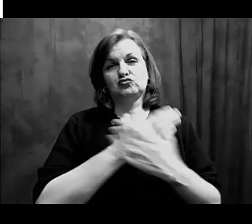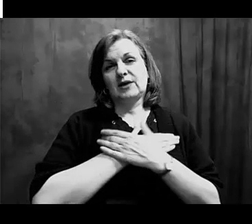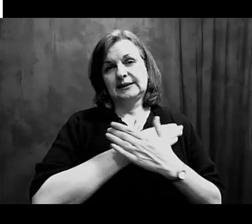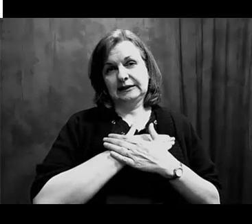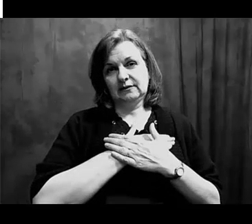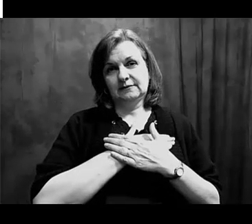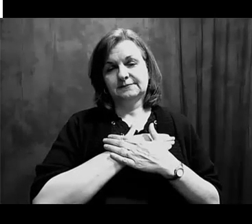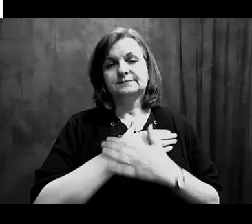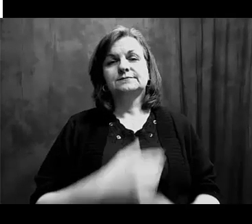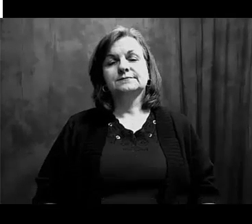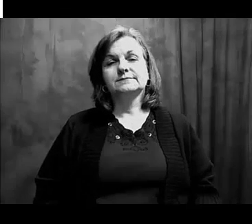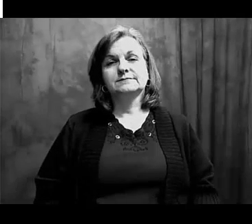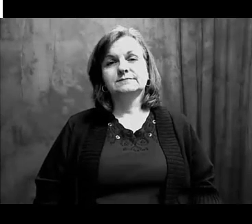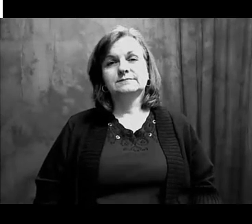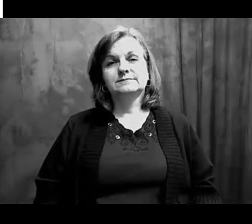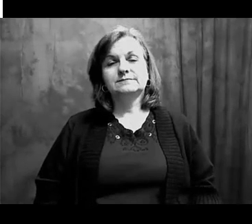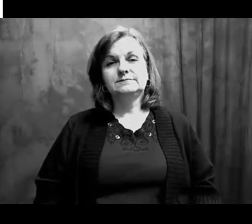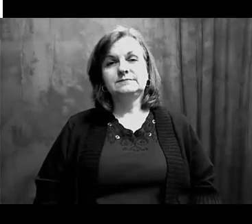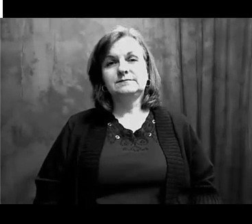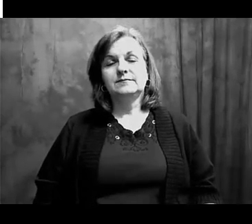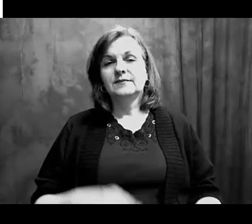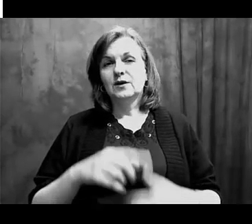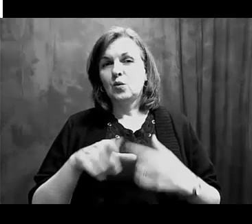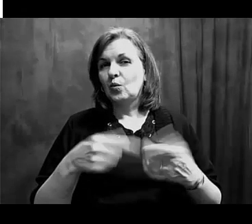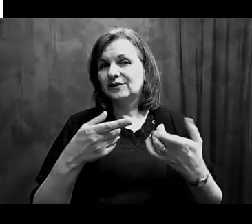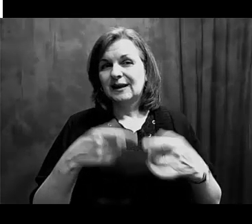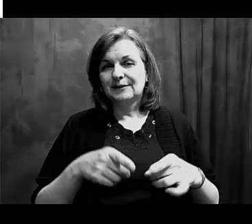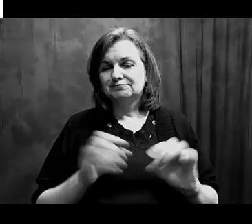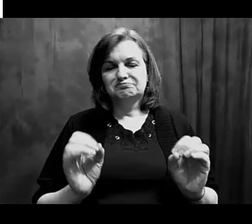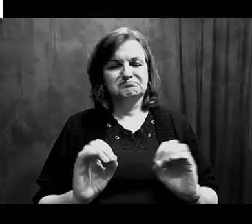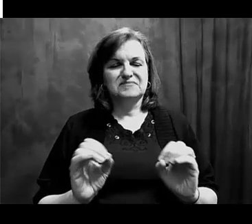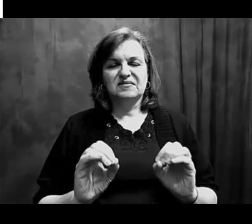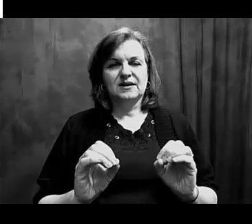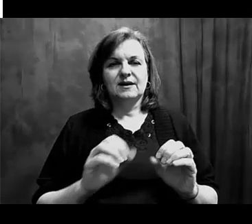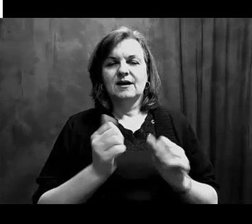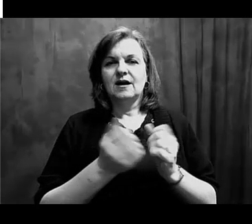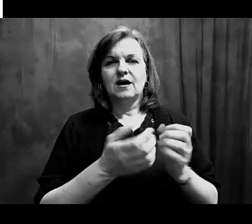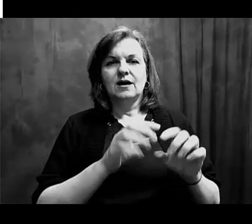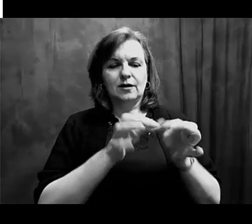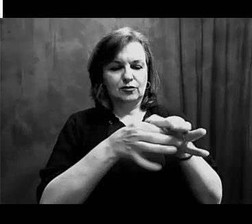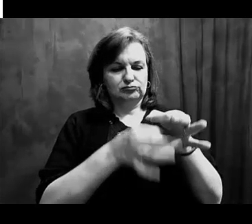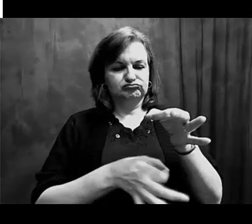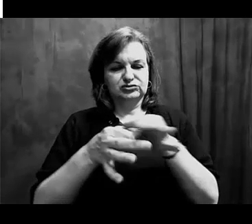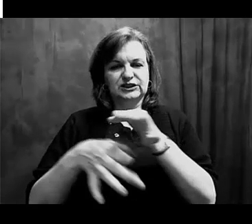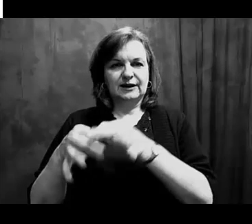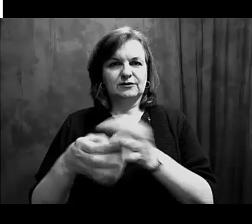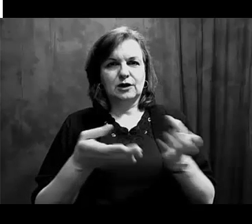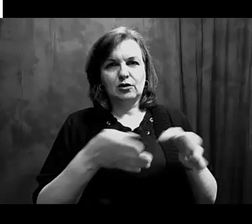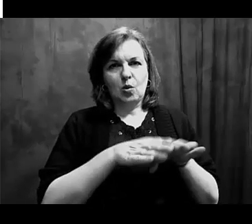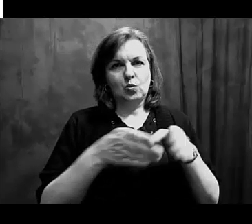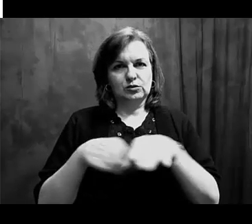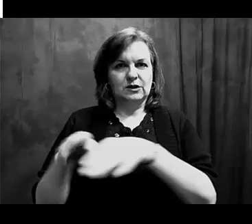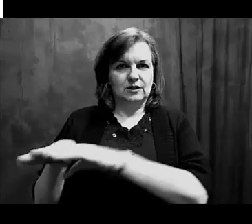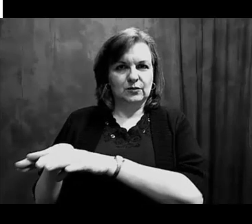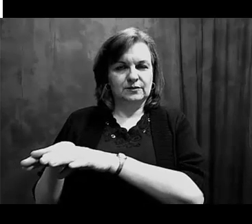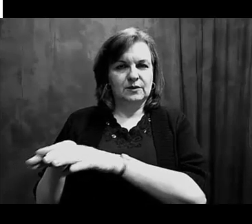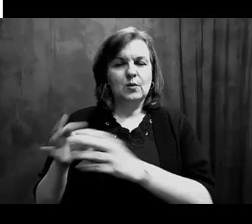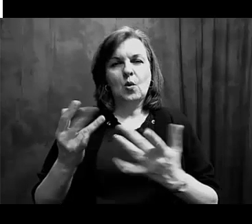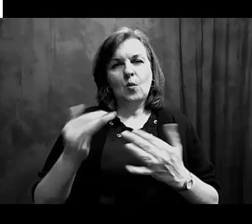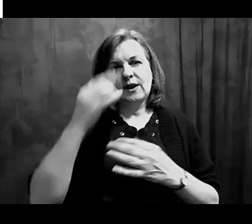and at rest things are closed off! nothing's happening what we're waiting for is a nervous signal to come in